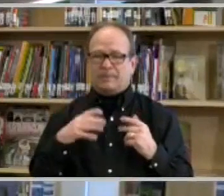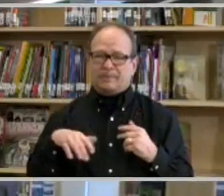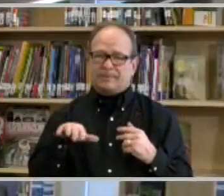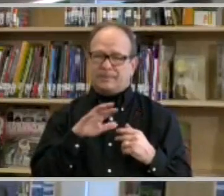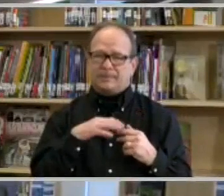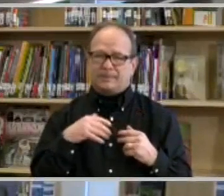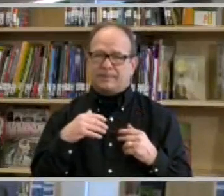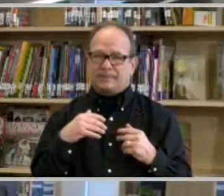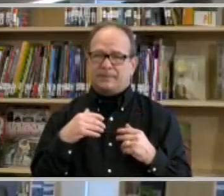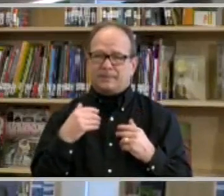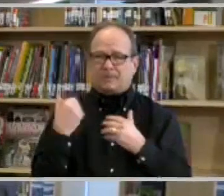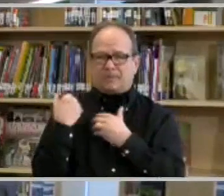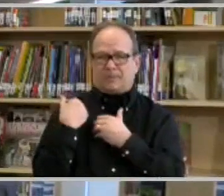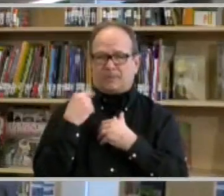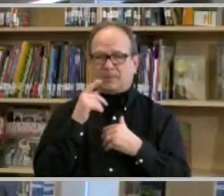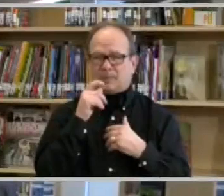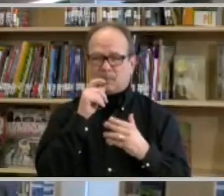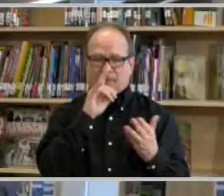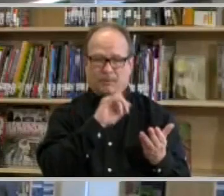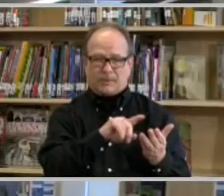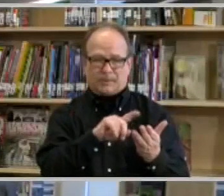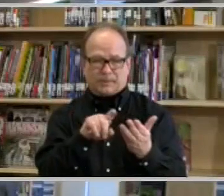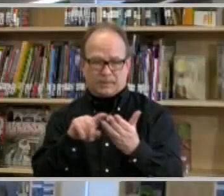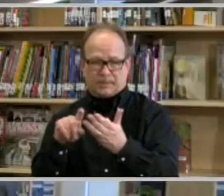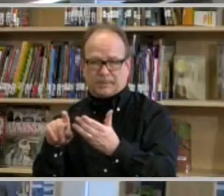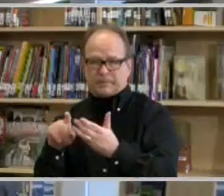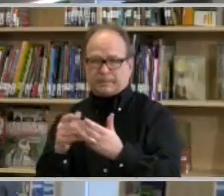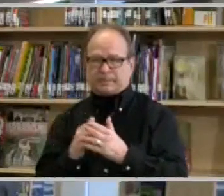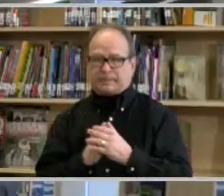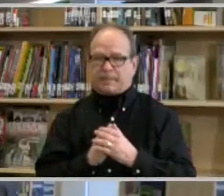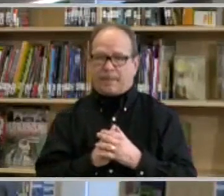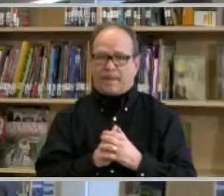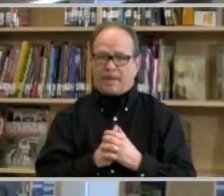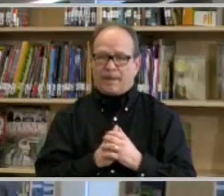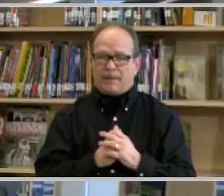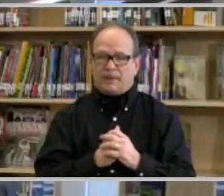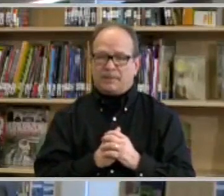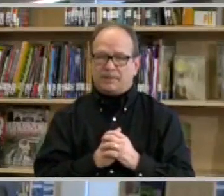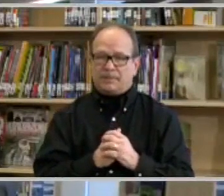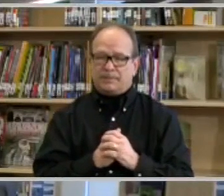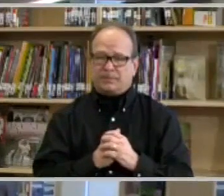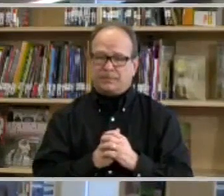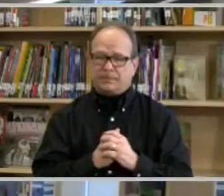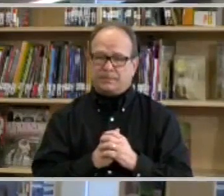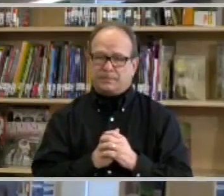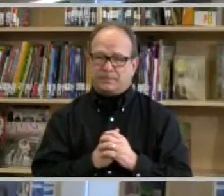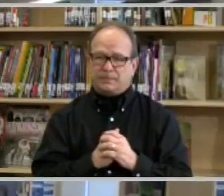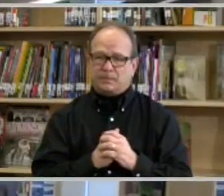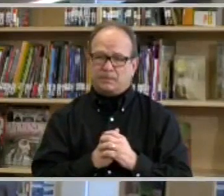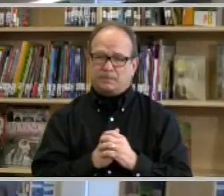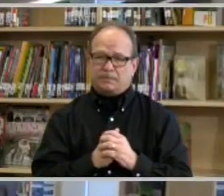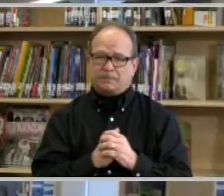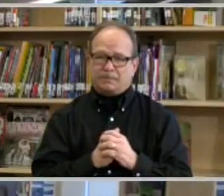THAT PEOPLE OR THE PEOPLE THAT ARE IN CHARGE OF INVESTIGATING, THEY SHOULD NOT LIKE JUST PUT